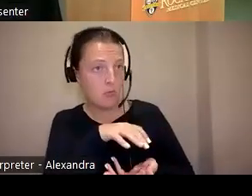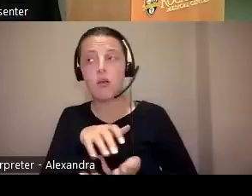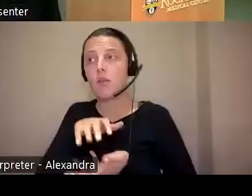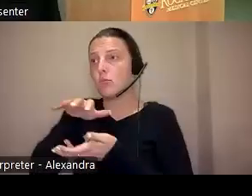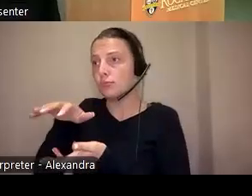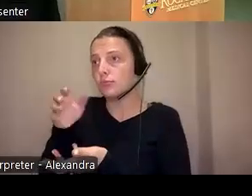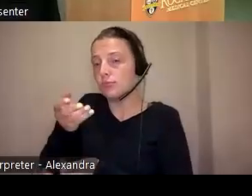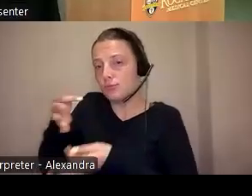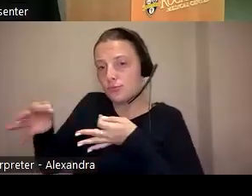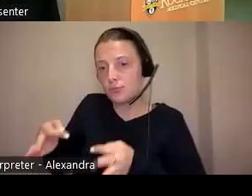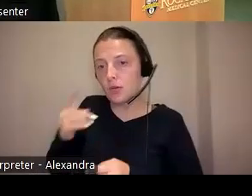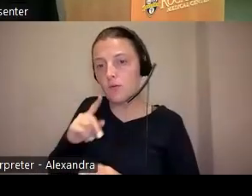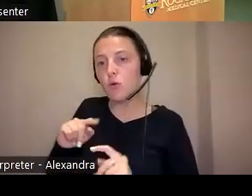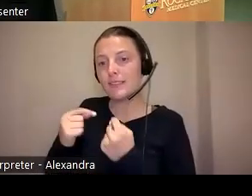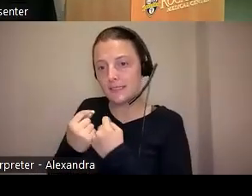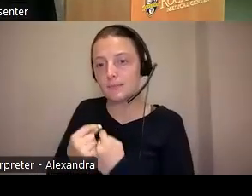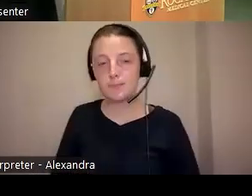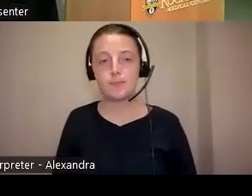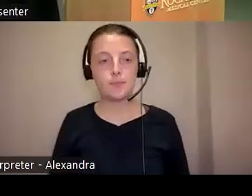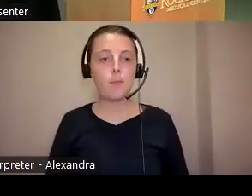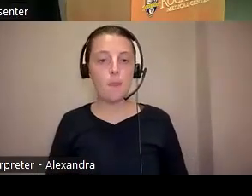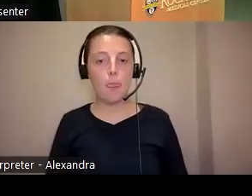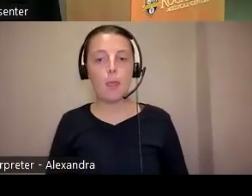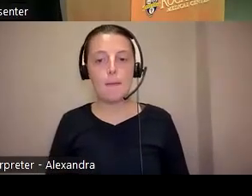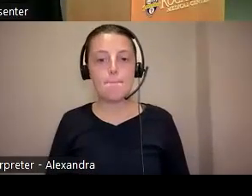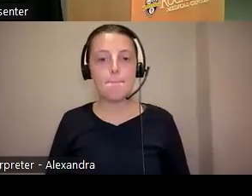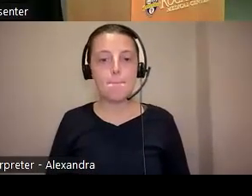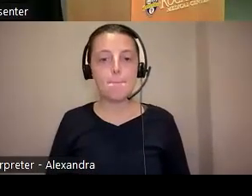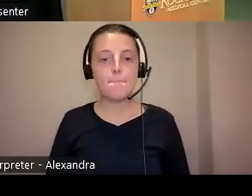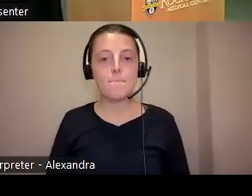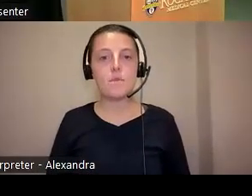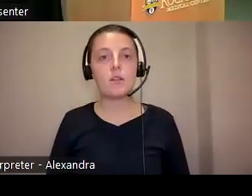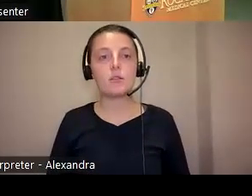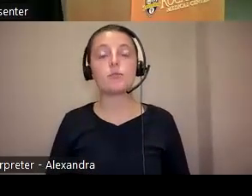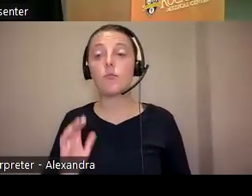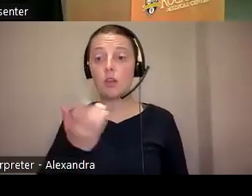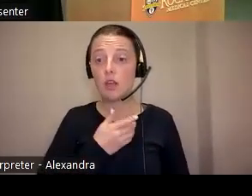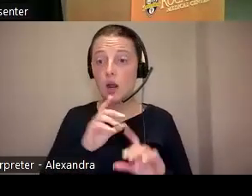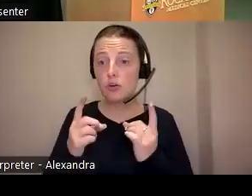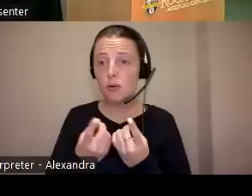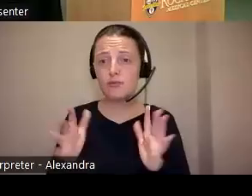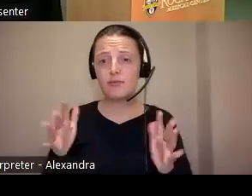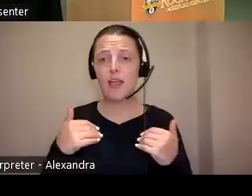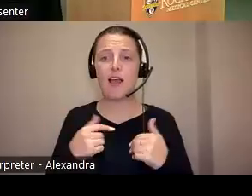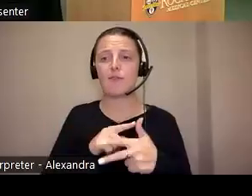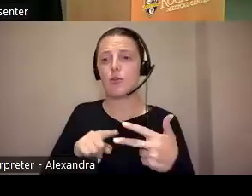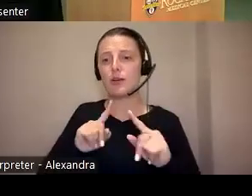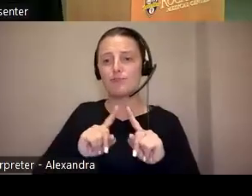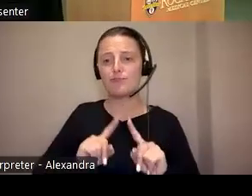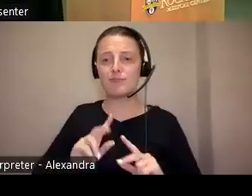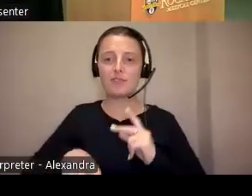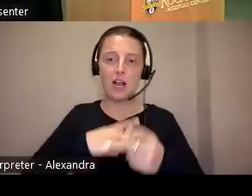the care teams. So in our department we have three different kinds of um and types of peers that have